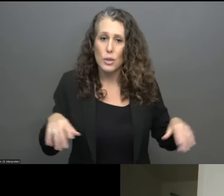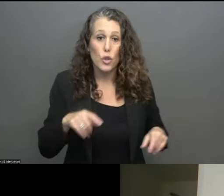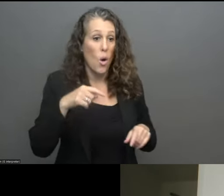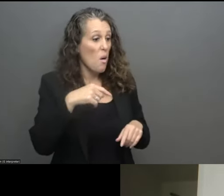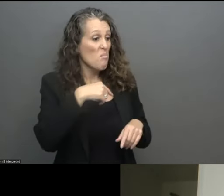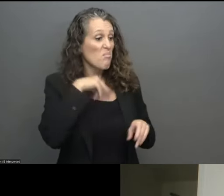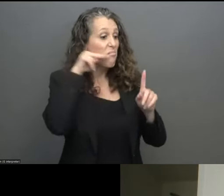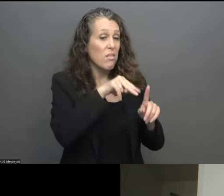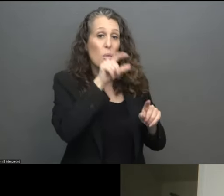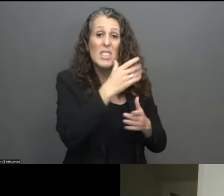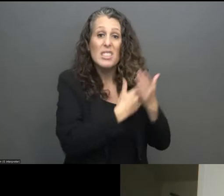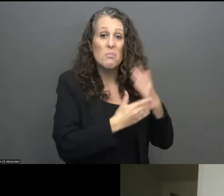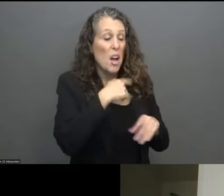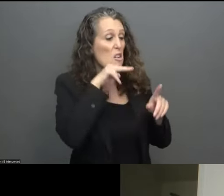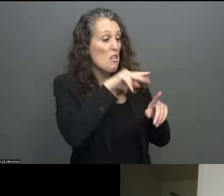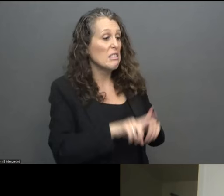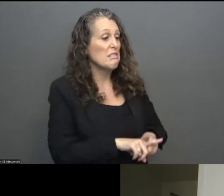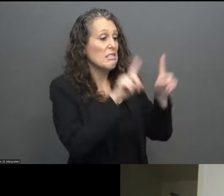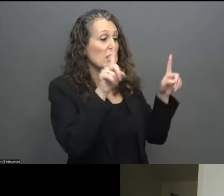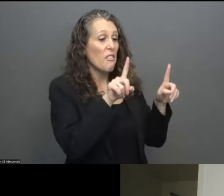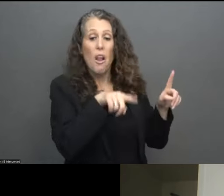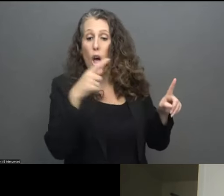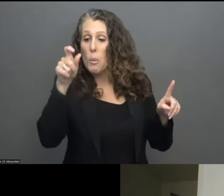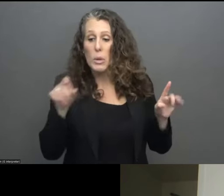differently appraisals happen 10:30:57 at a quarter. I'm happy to report